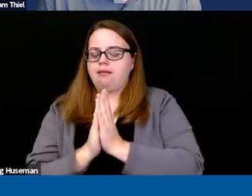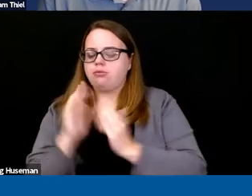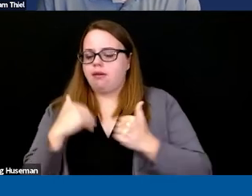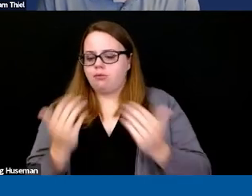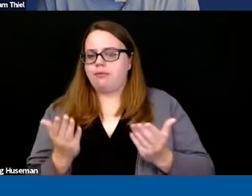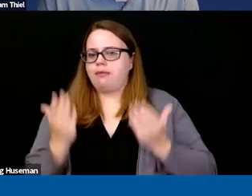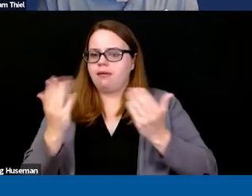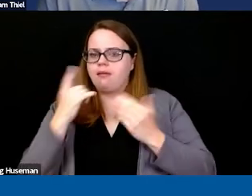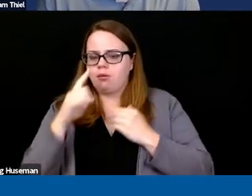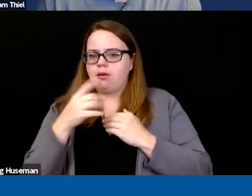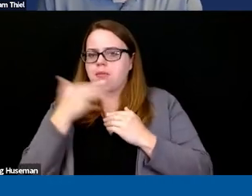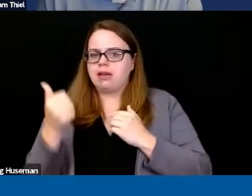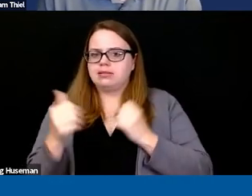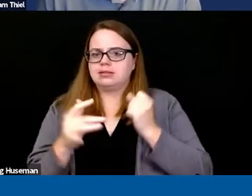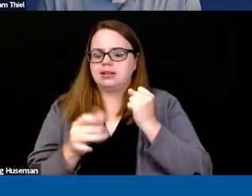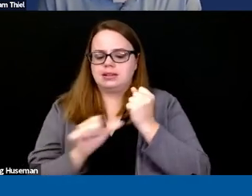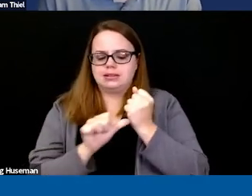for the best assistive tech to use to test with?"